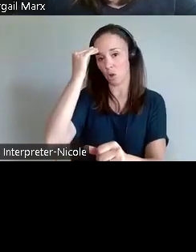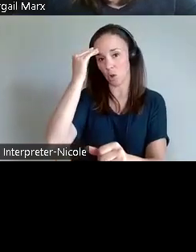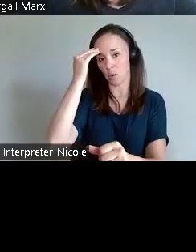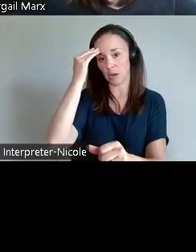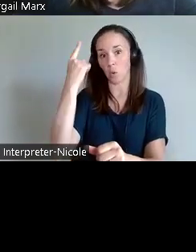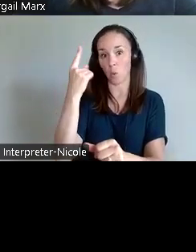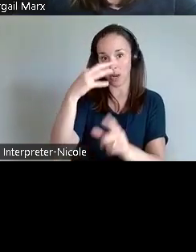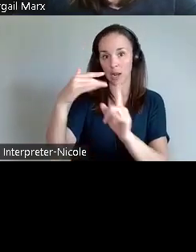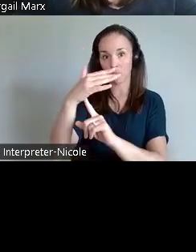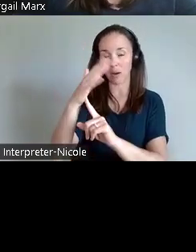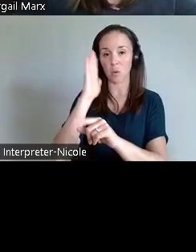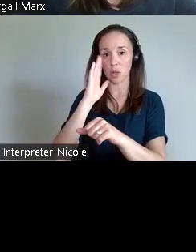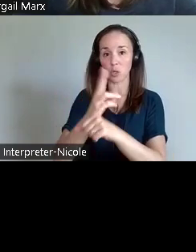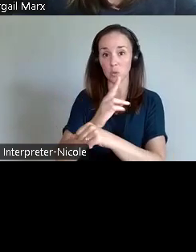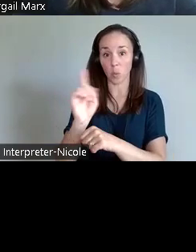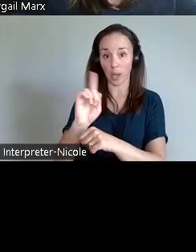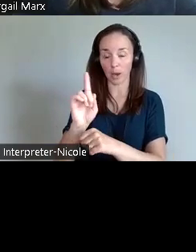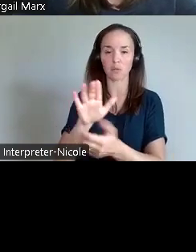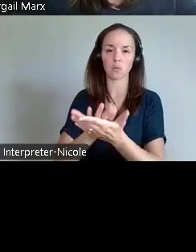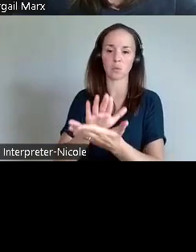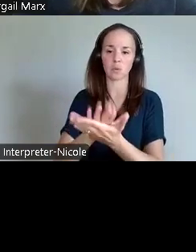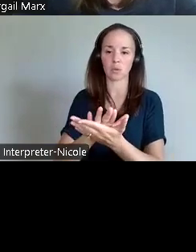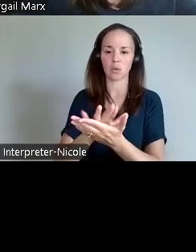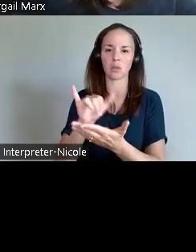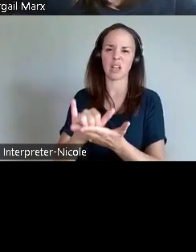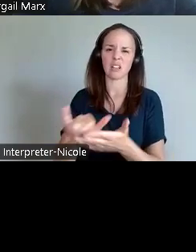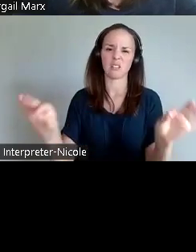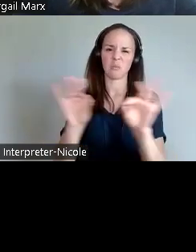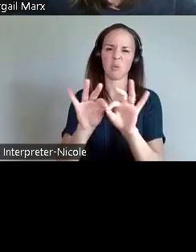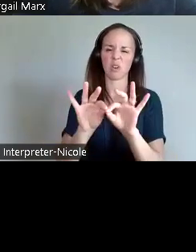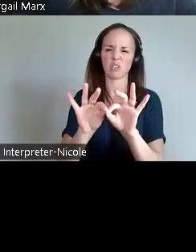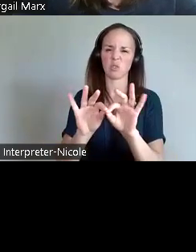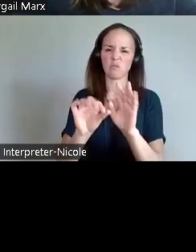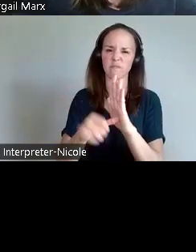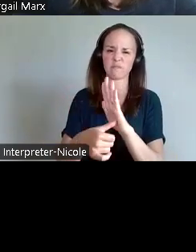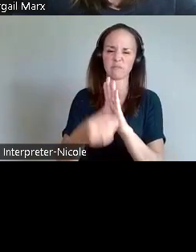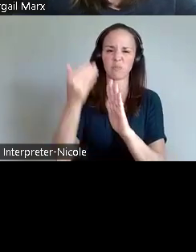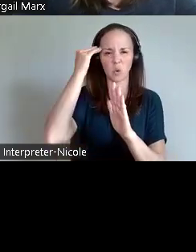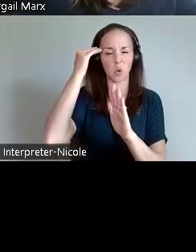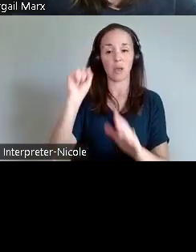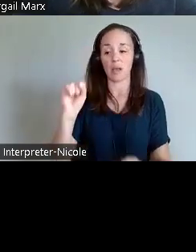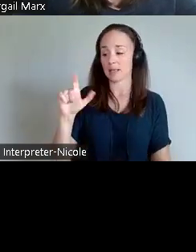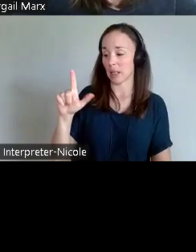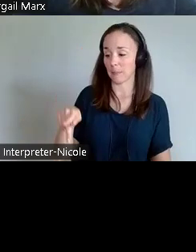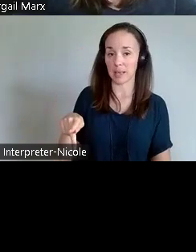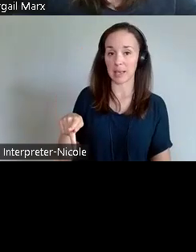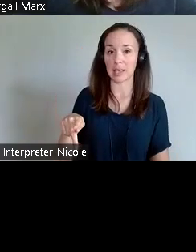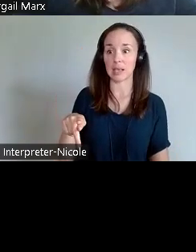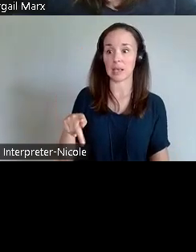they're going to use it in is school. And so that's important to differentiate, that just because a speech language pathologist in the schools makes the